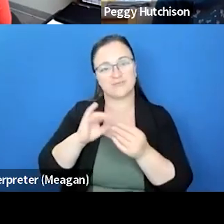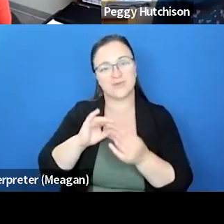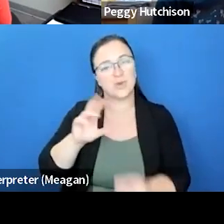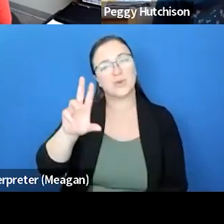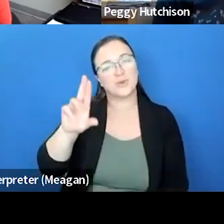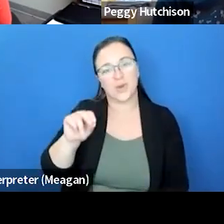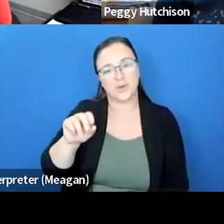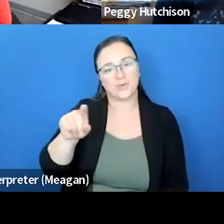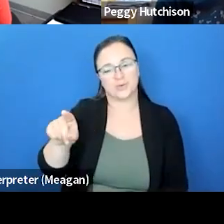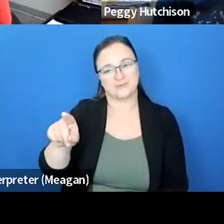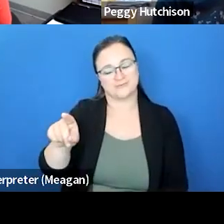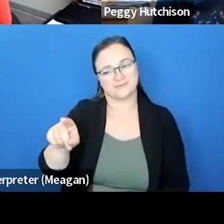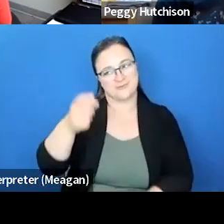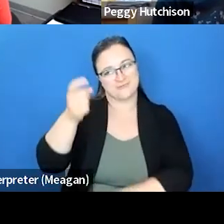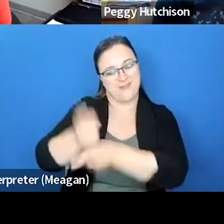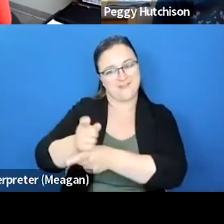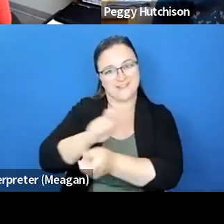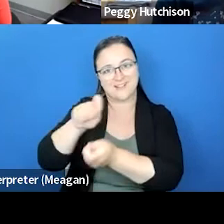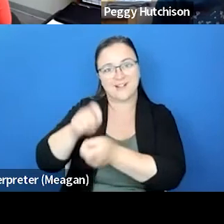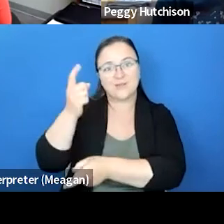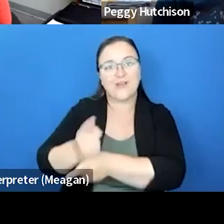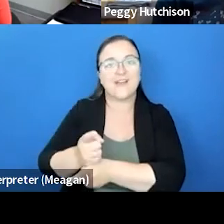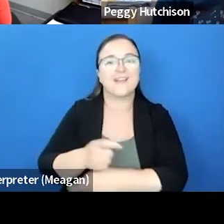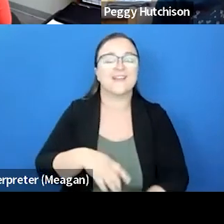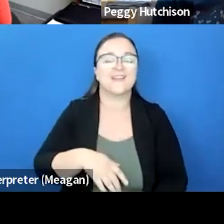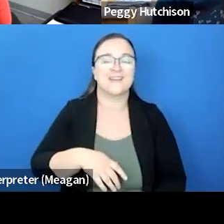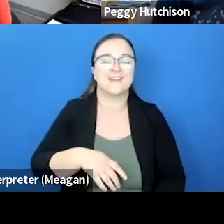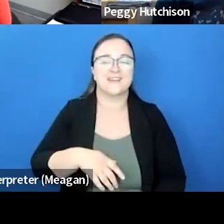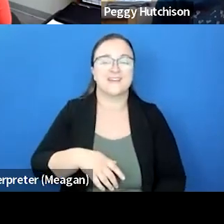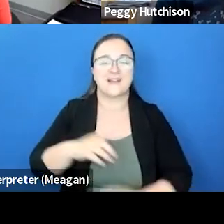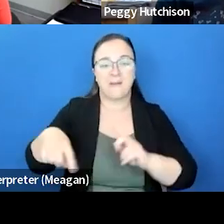the nail on the head around for me personally, it's like,